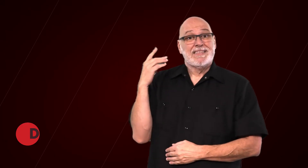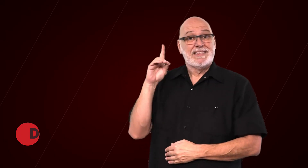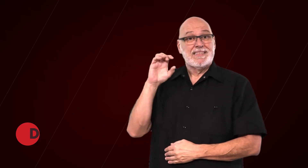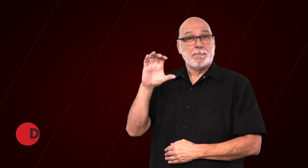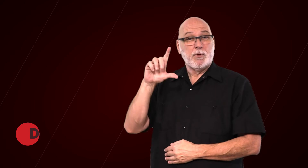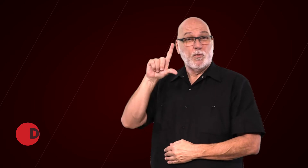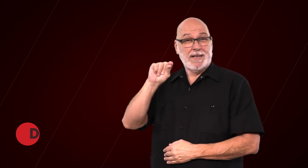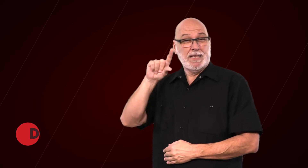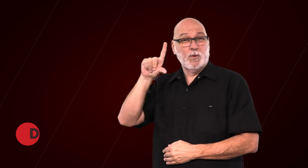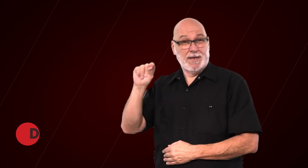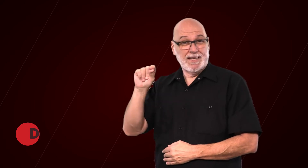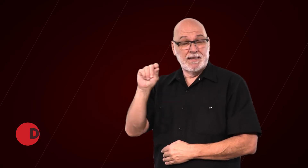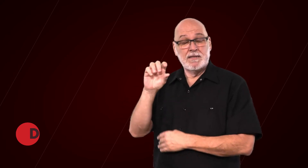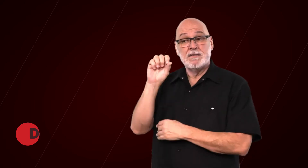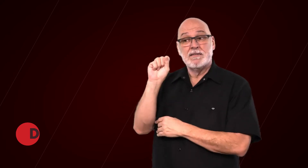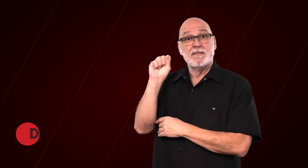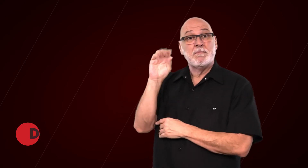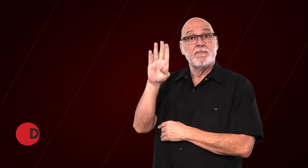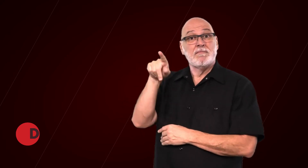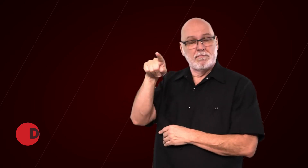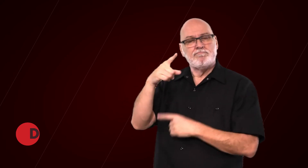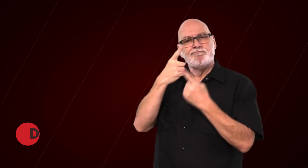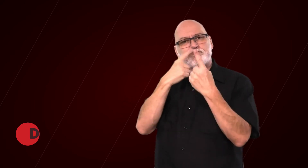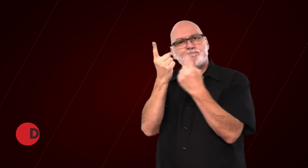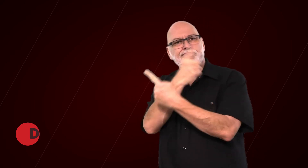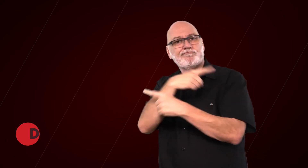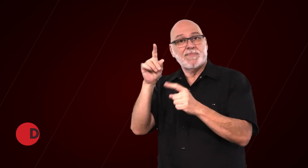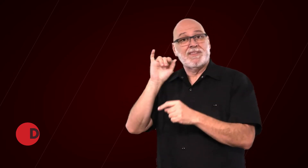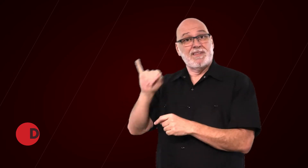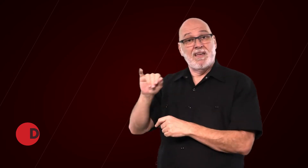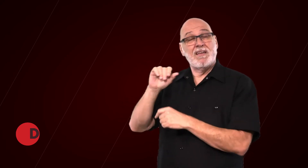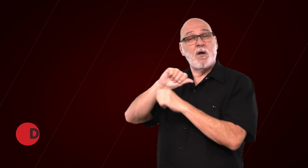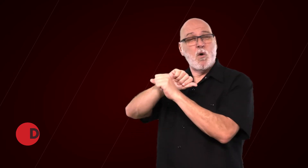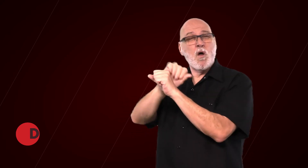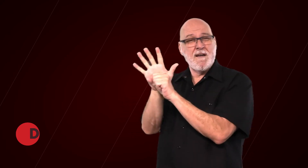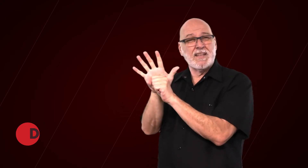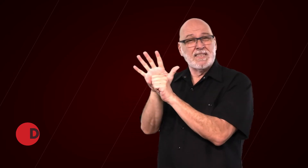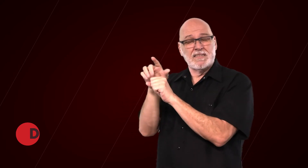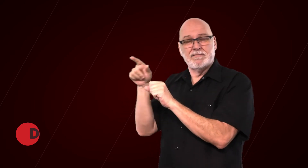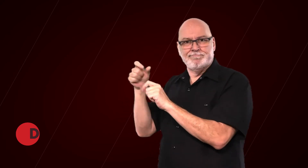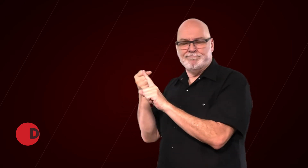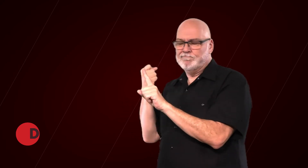[Anselmo]: In December 2020, Scotiabank announced that COVID-19